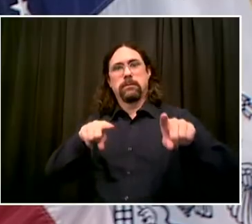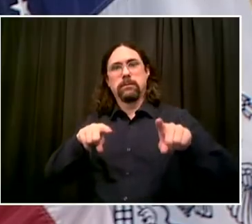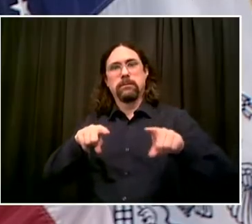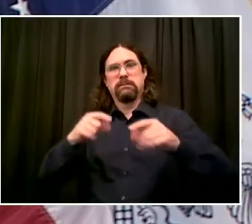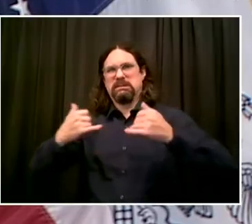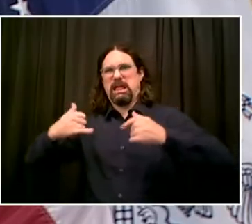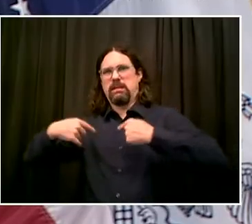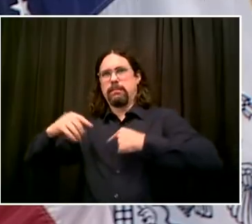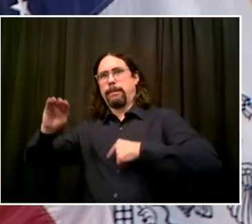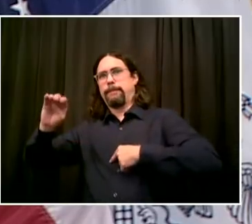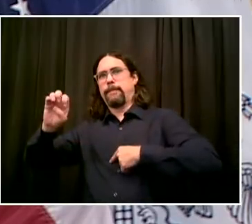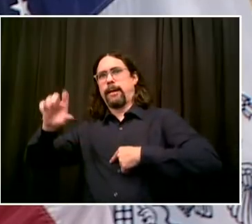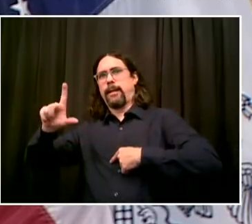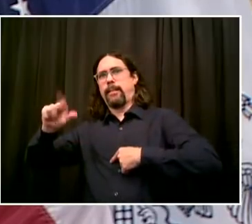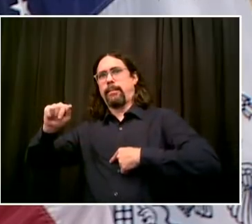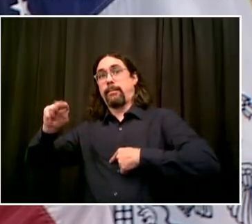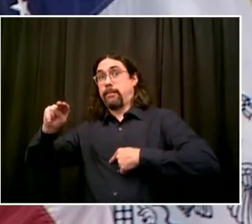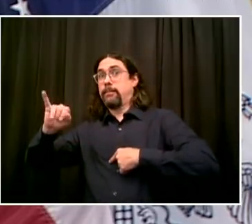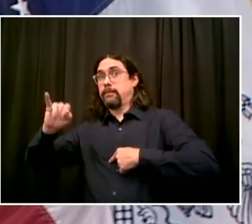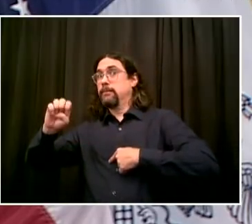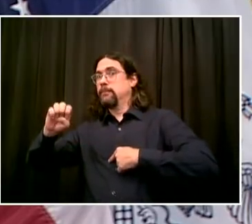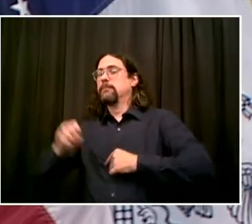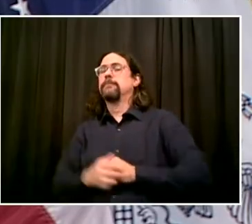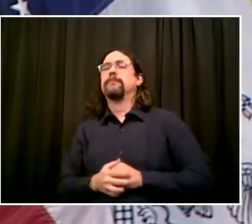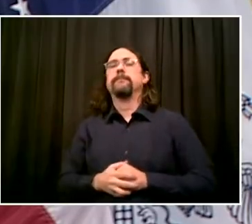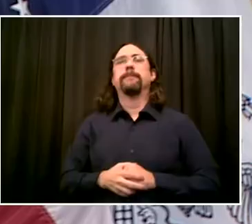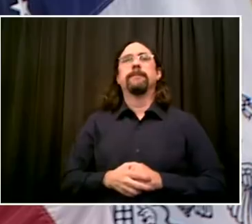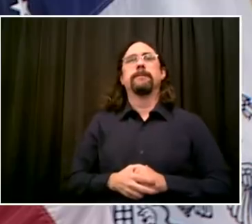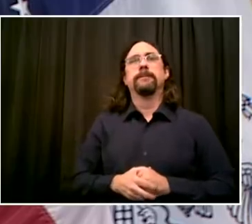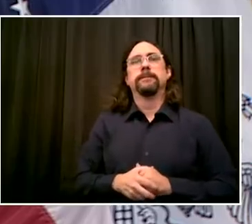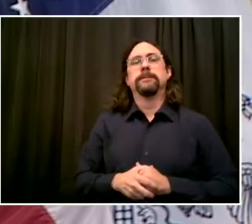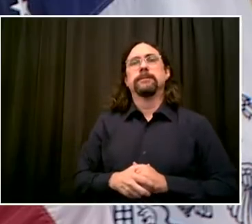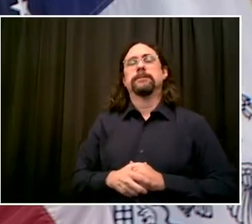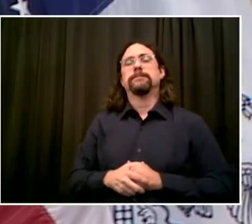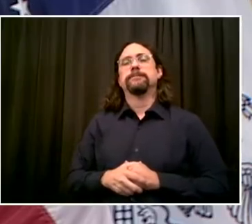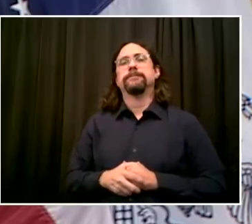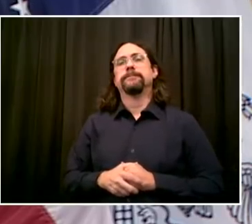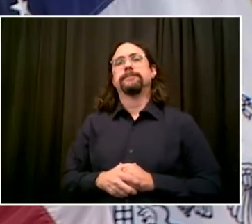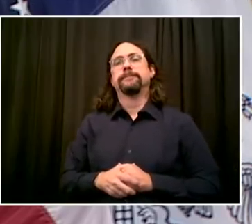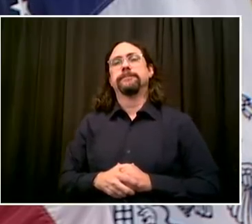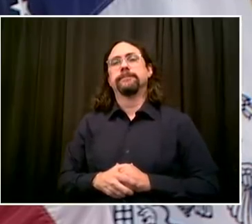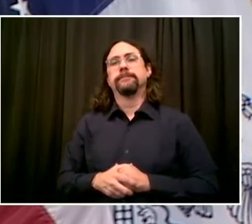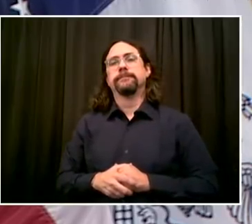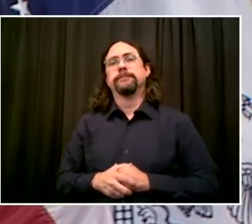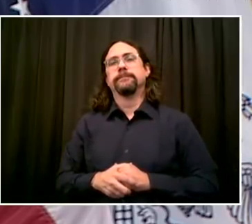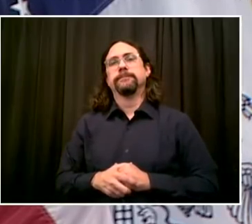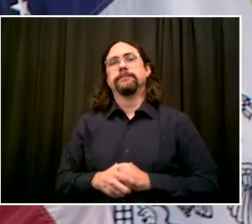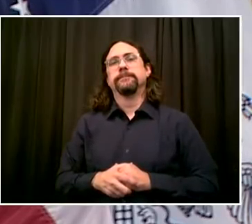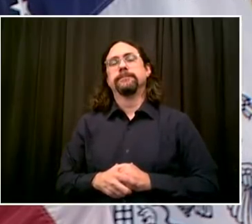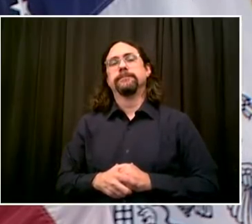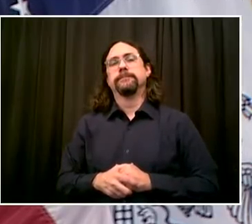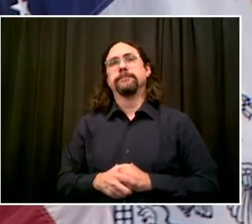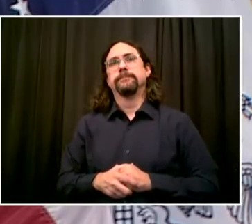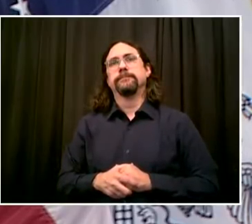I CAN JUMP IN. IN TERMS OF HOW WE WILL STAND P U